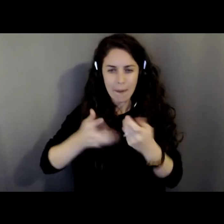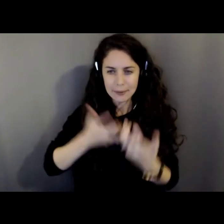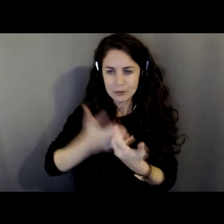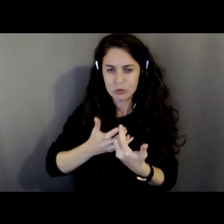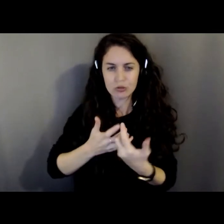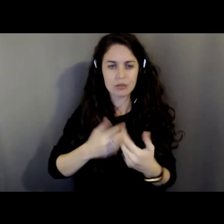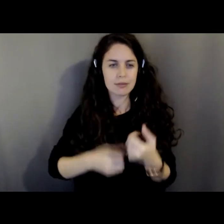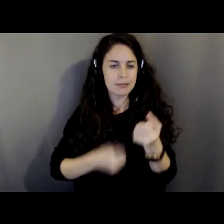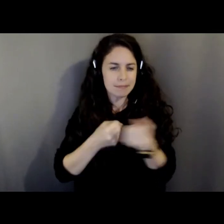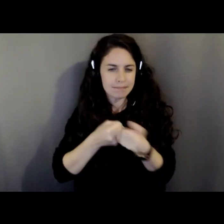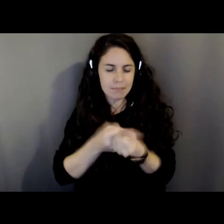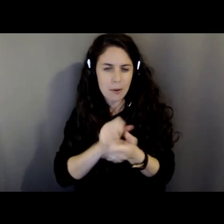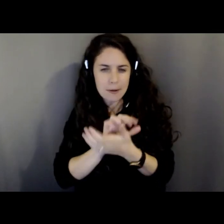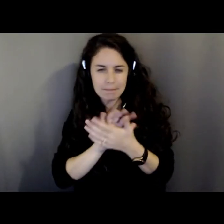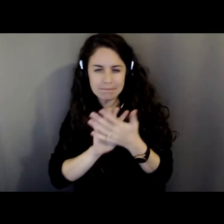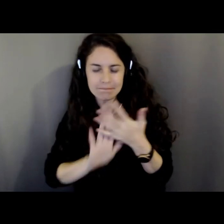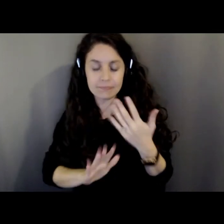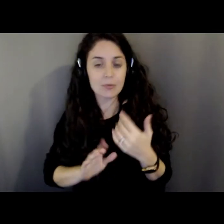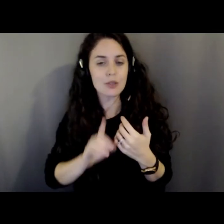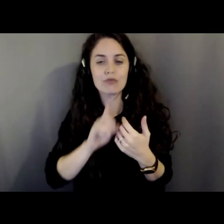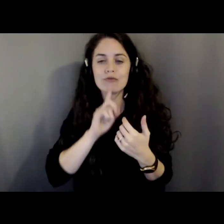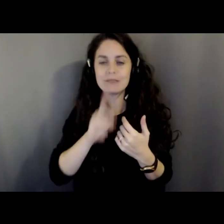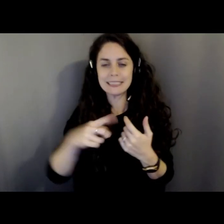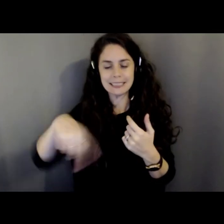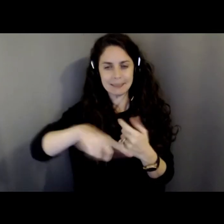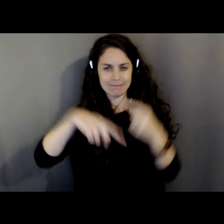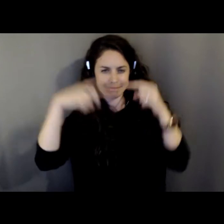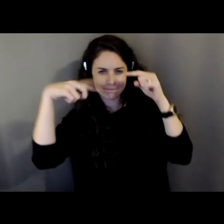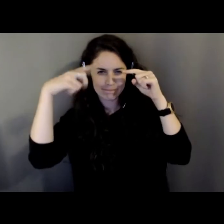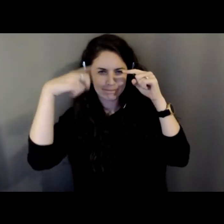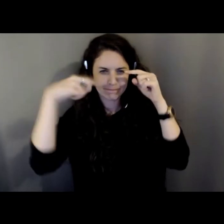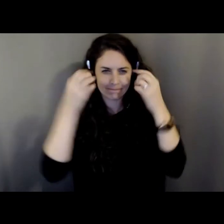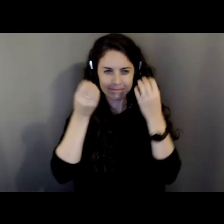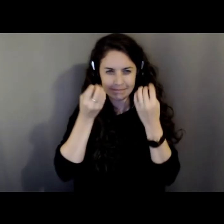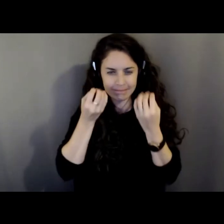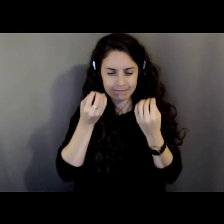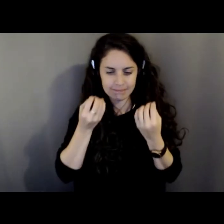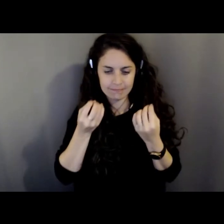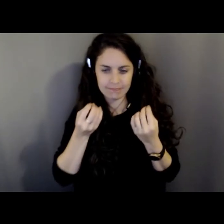sort of activity. So it really gets them thinking not only maybe about accommodations that would be